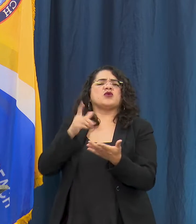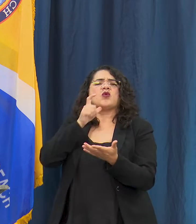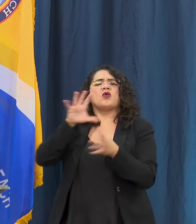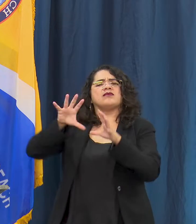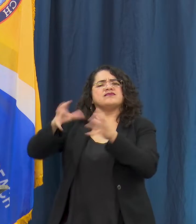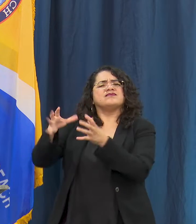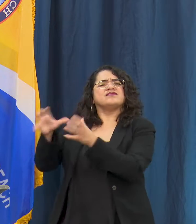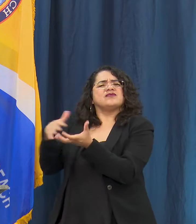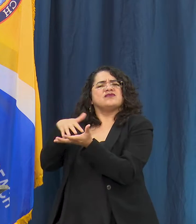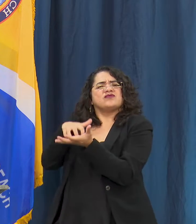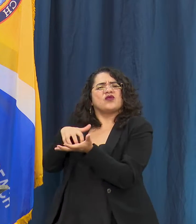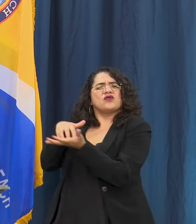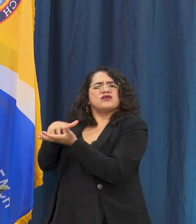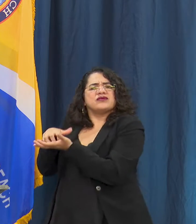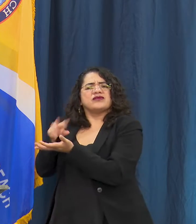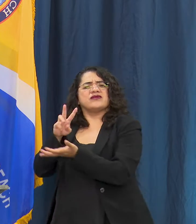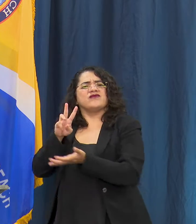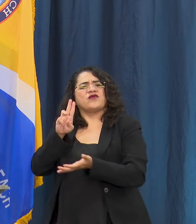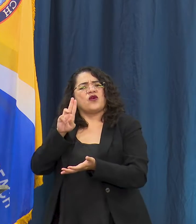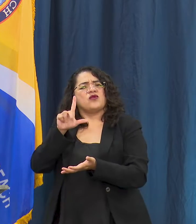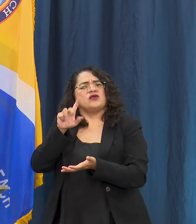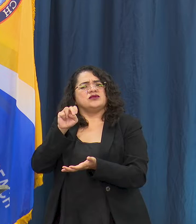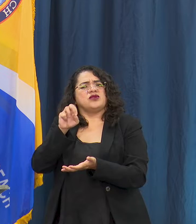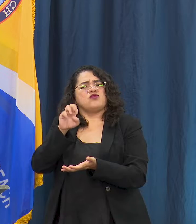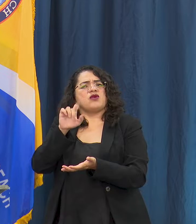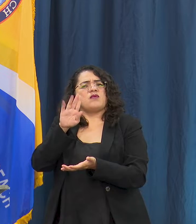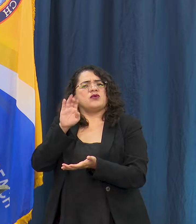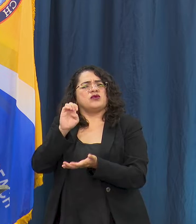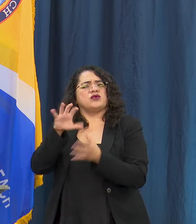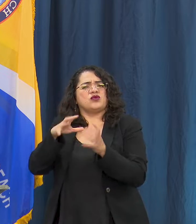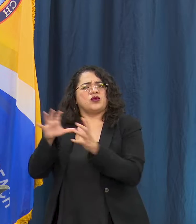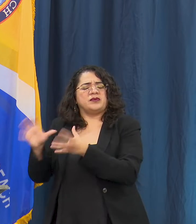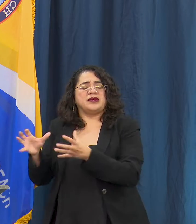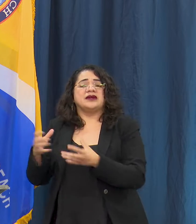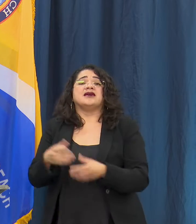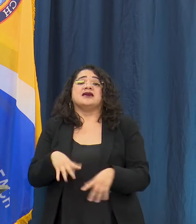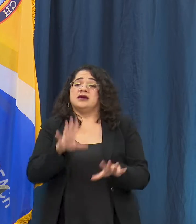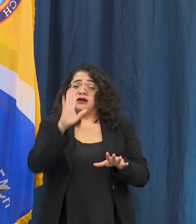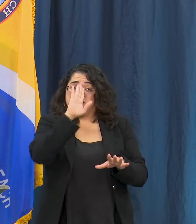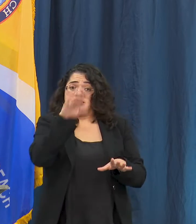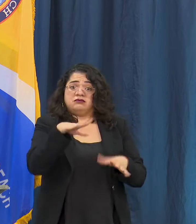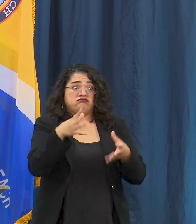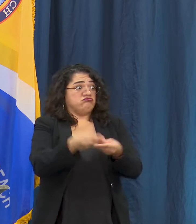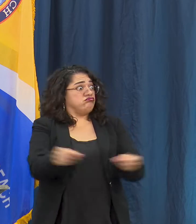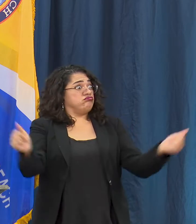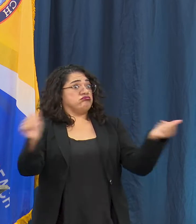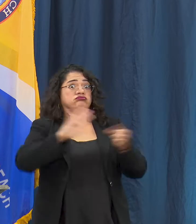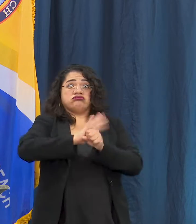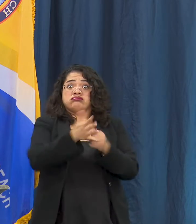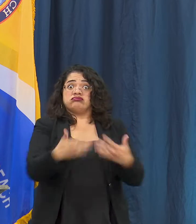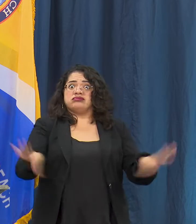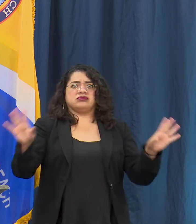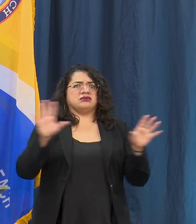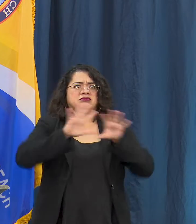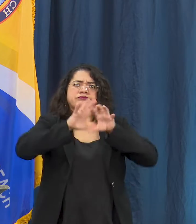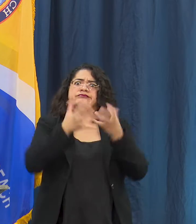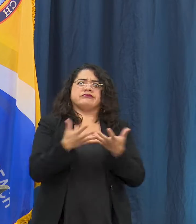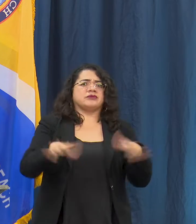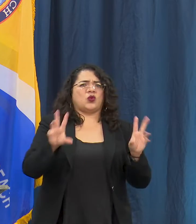and will continue to be even more serious. As an update, we've reopened many